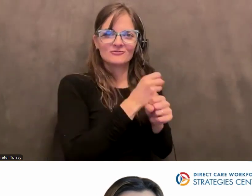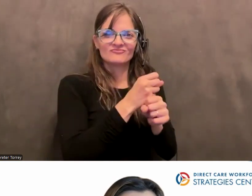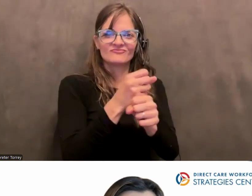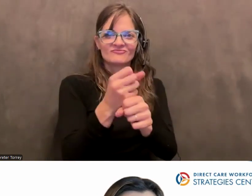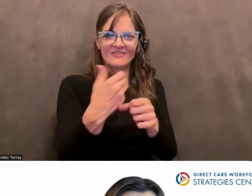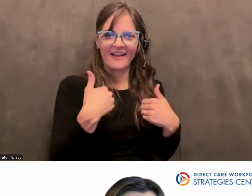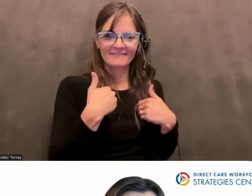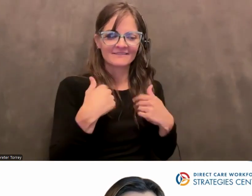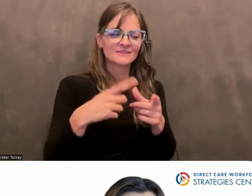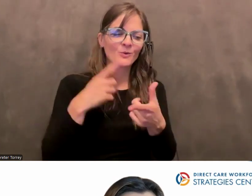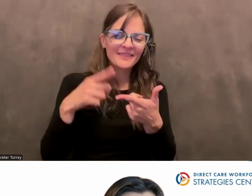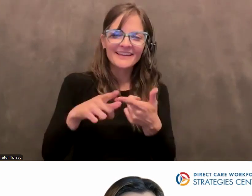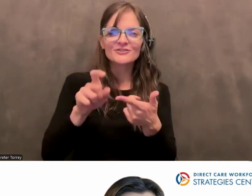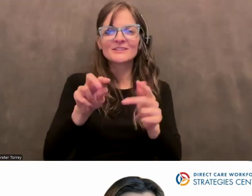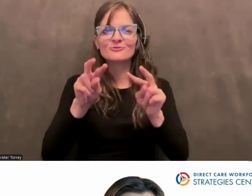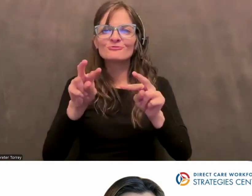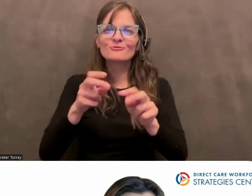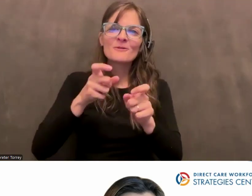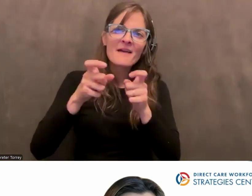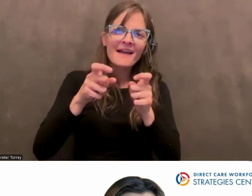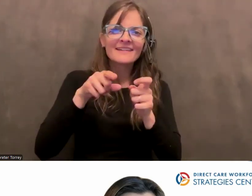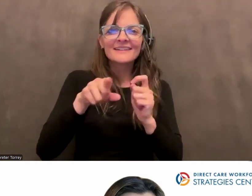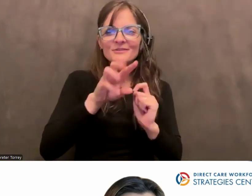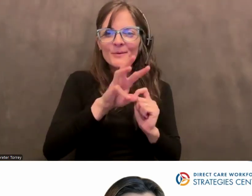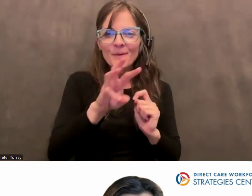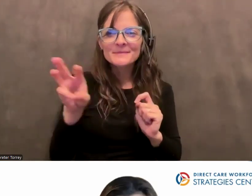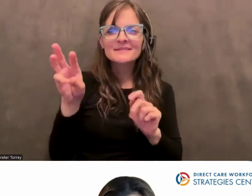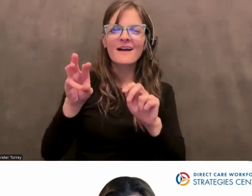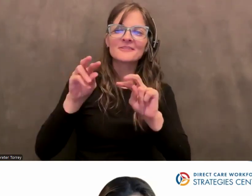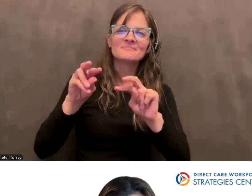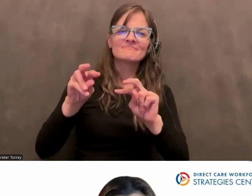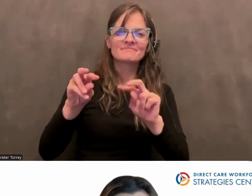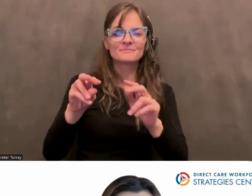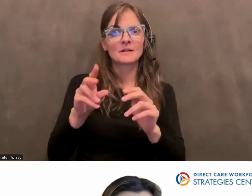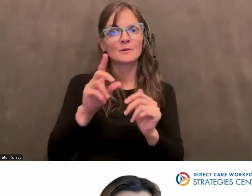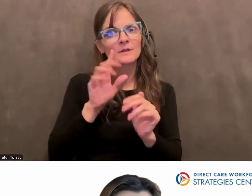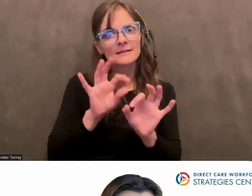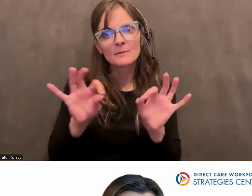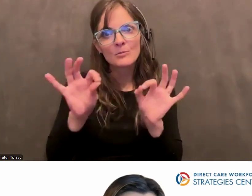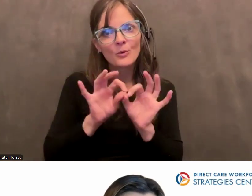managing the website. And again, that's so important that that stays, you know, with the people that can do that well